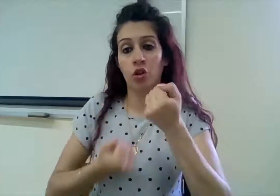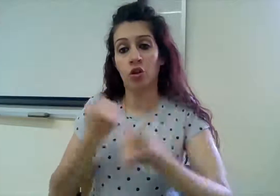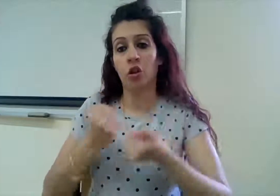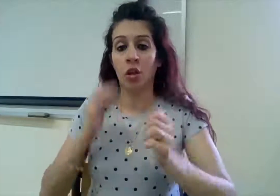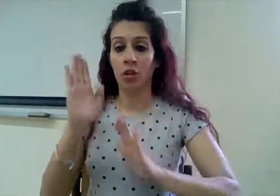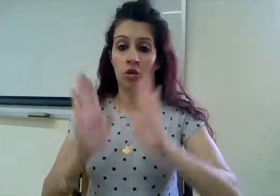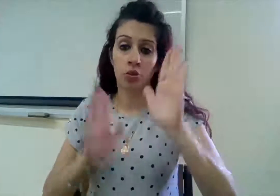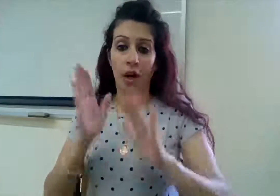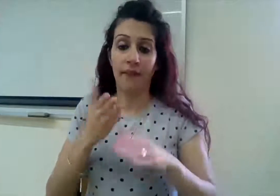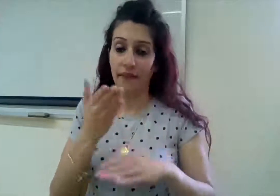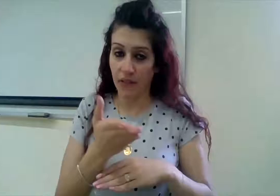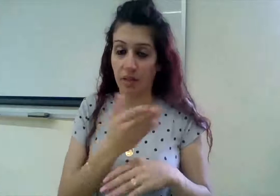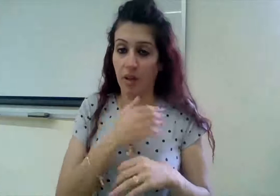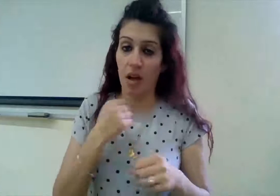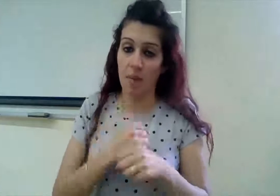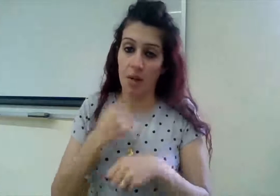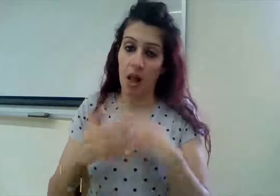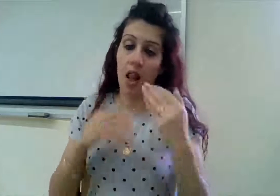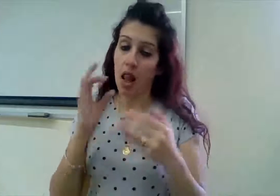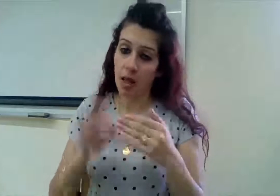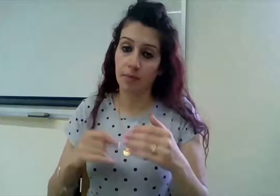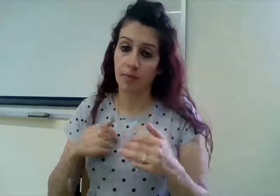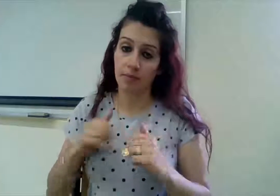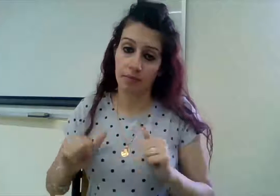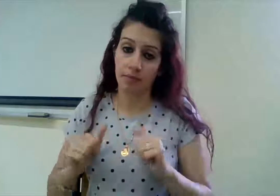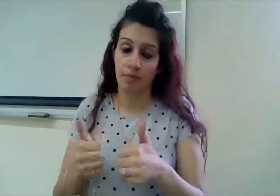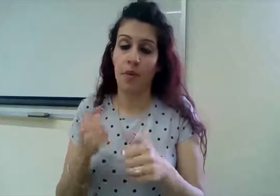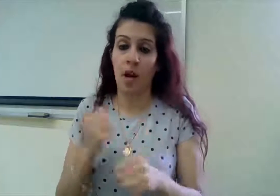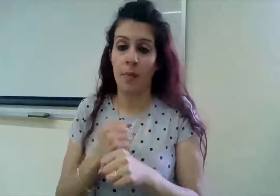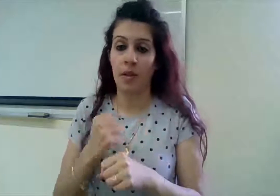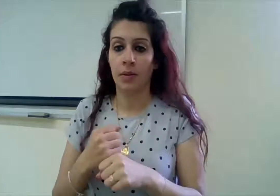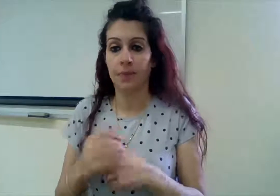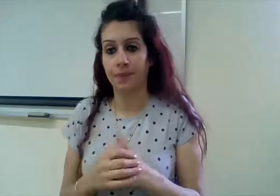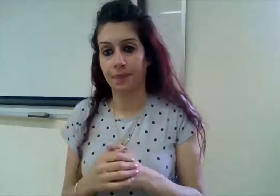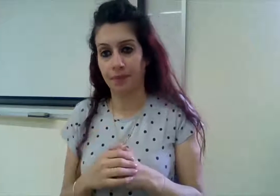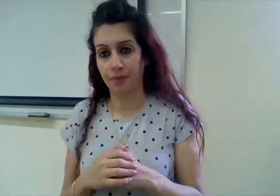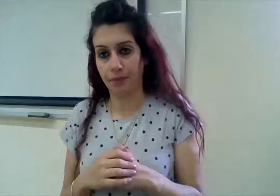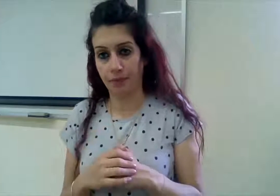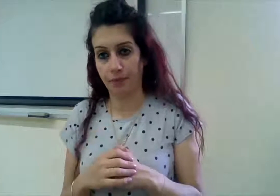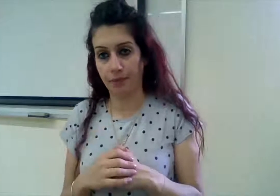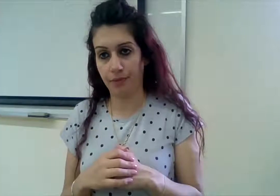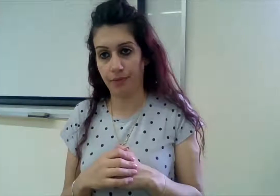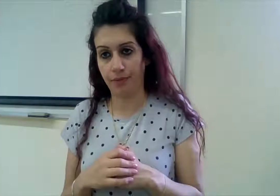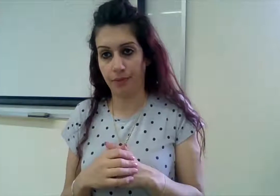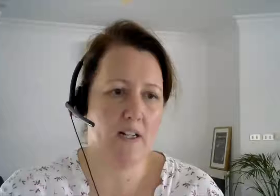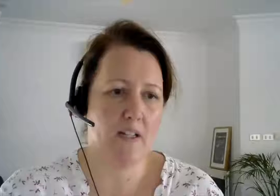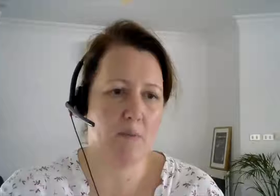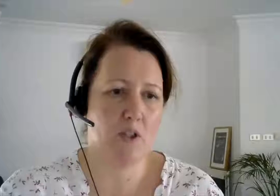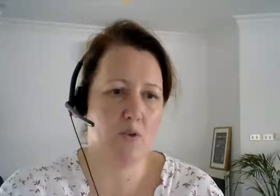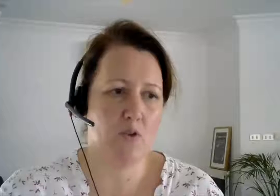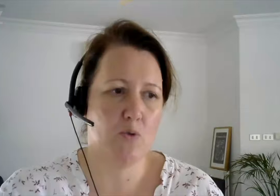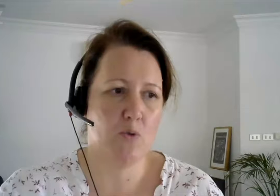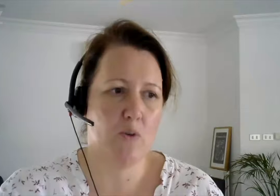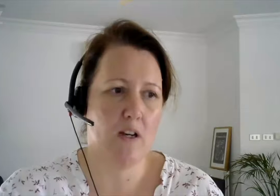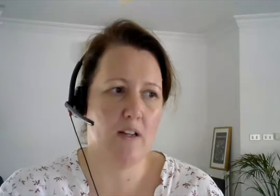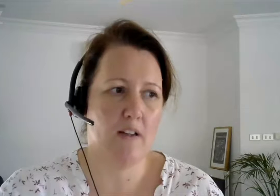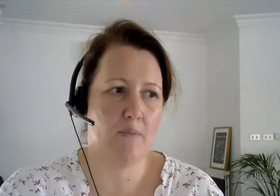thanks again to the participants and I'm looking forward to welcome you to our